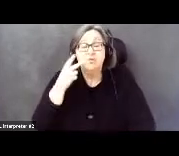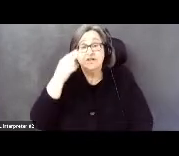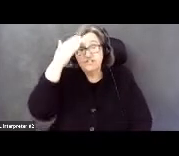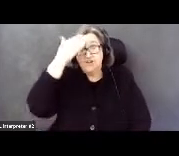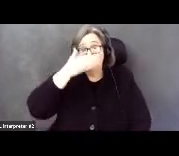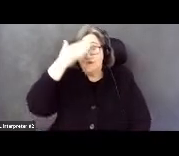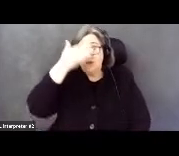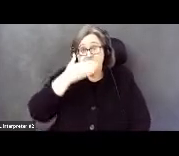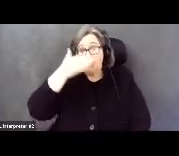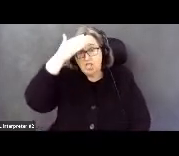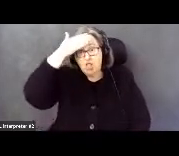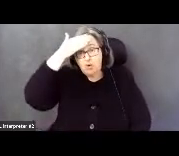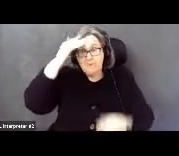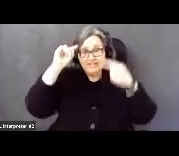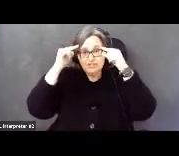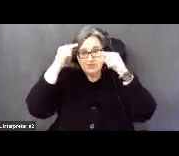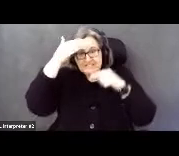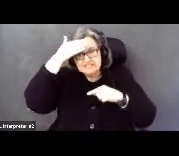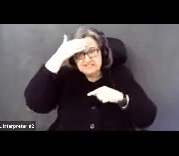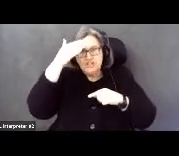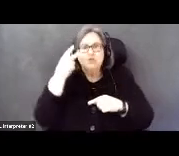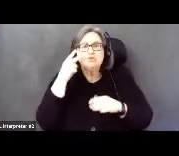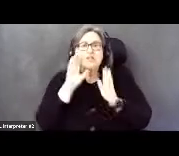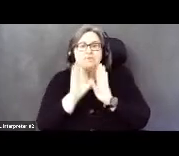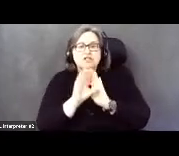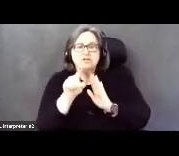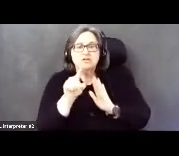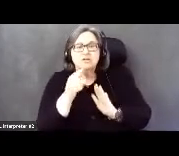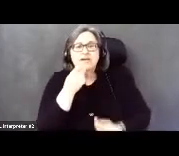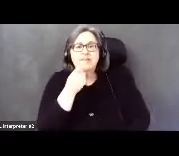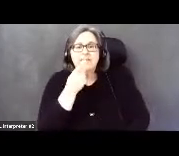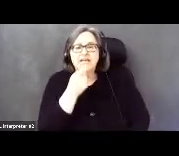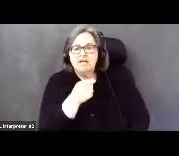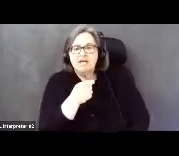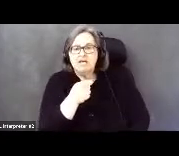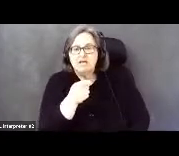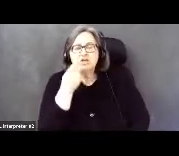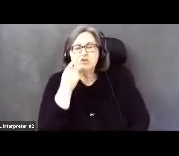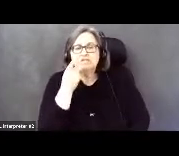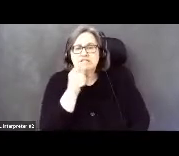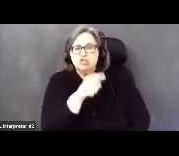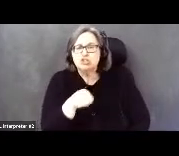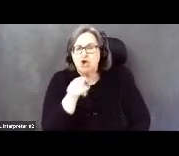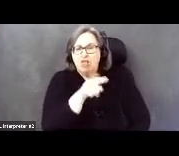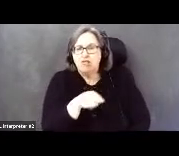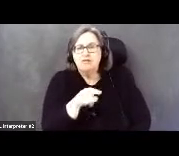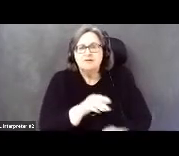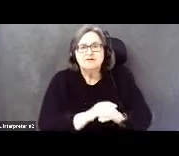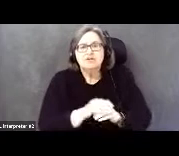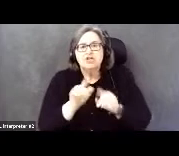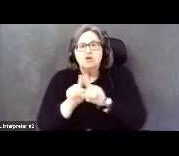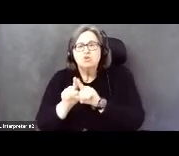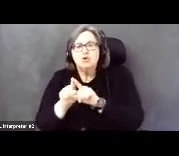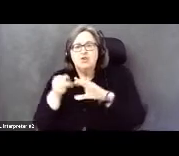It is pictured there in the pink area of the brain where the cycle is also on the CT image